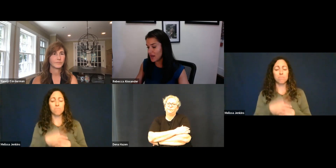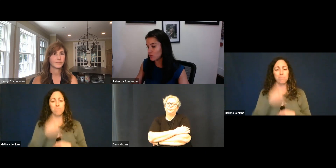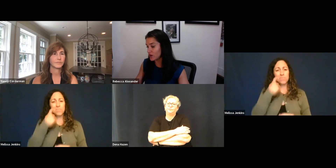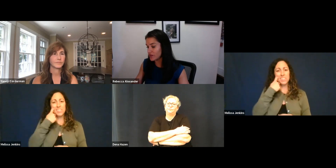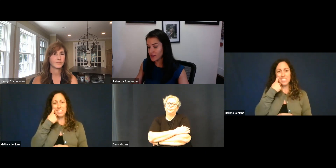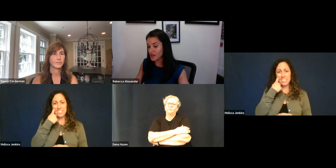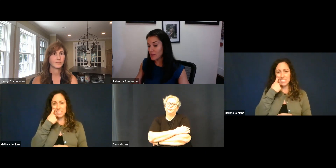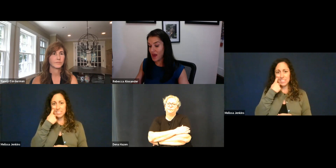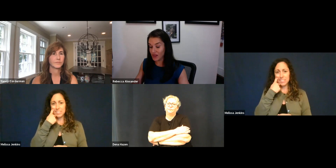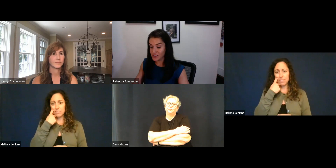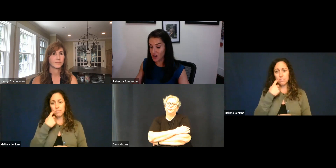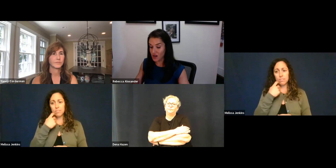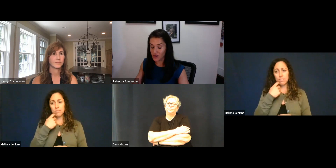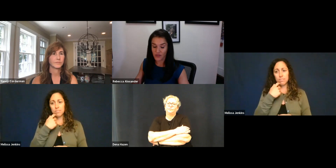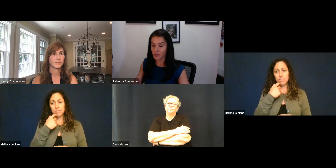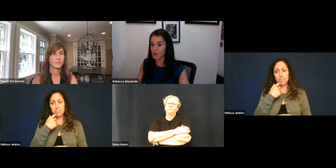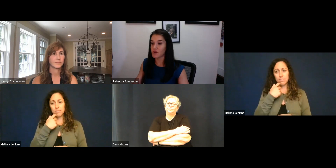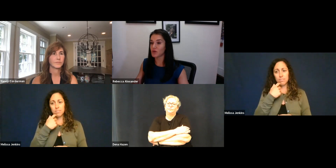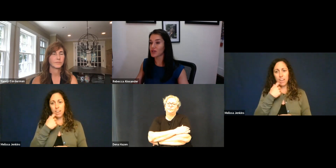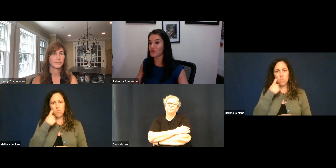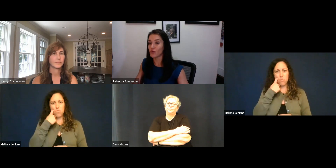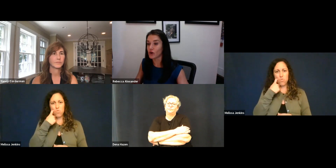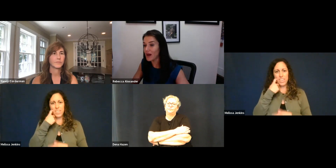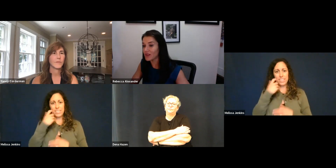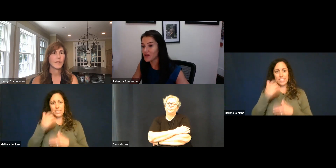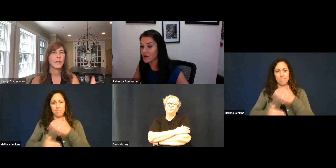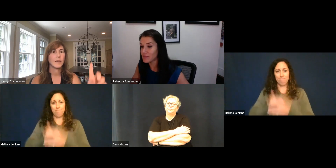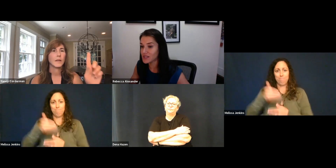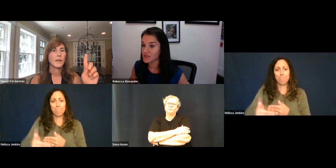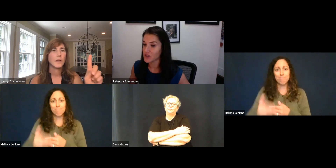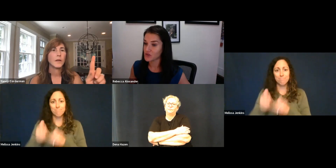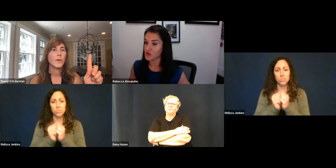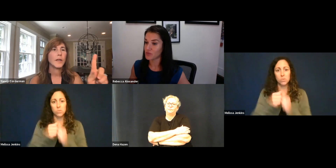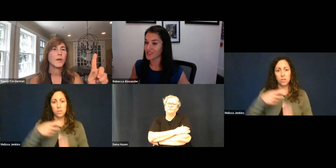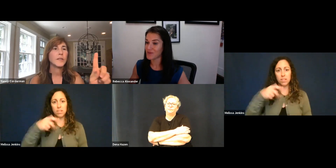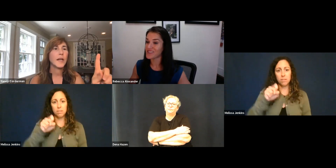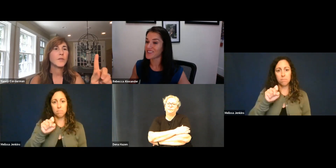made with Peloton, not that most people can afford Peloton, because it's so stupidly expensive.